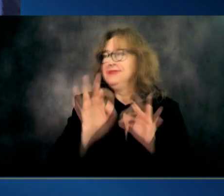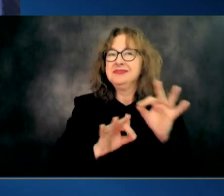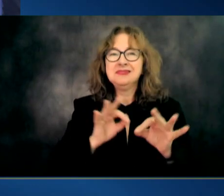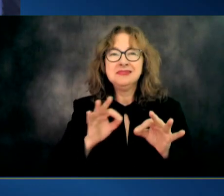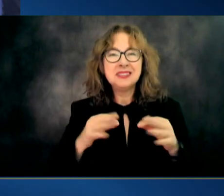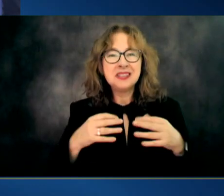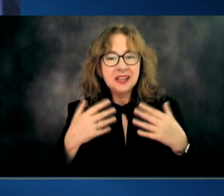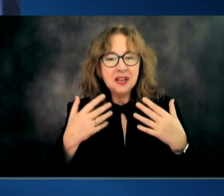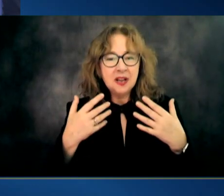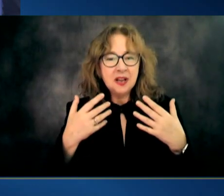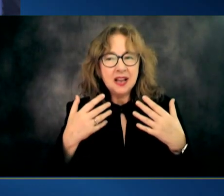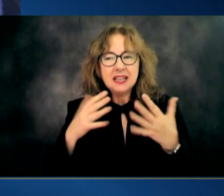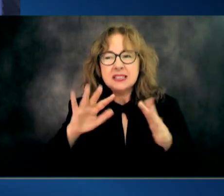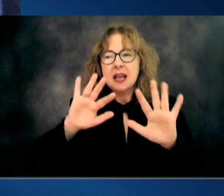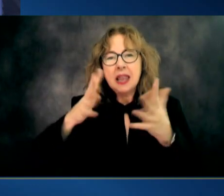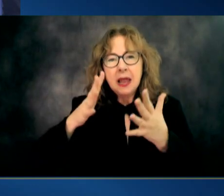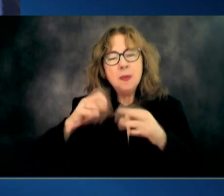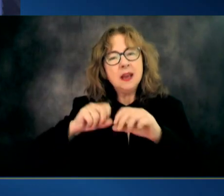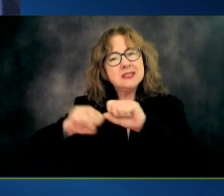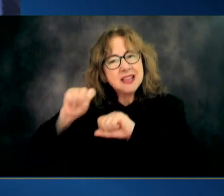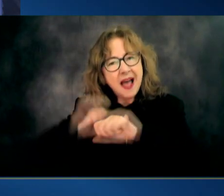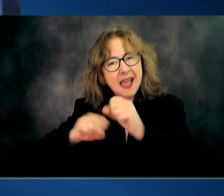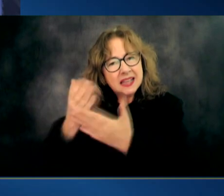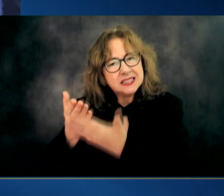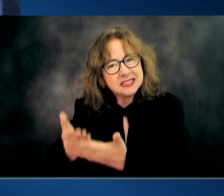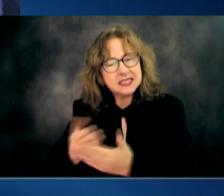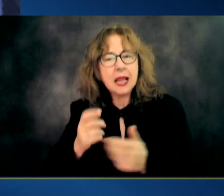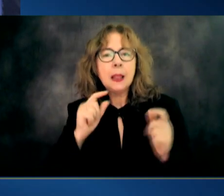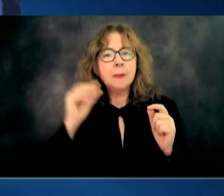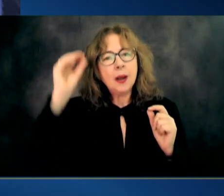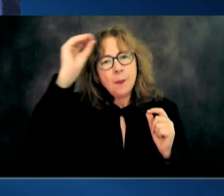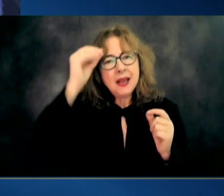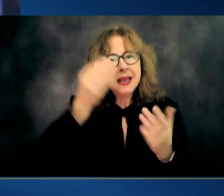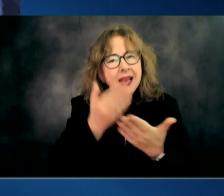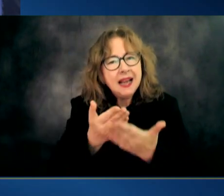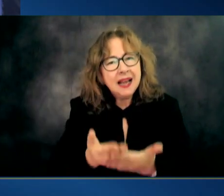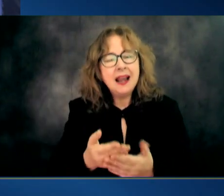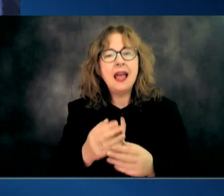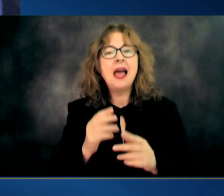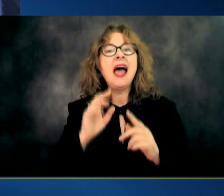scientific. It is opinionated, until you have someone sitting at the table. And because we